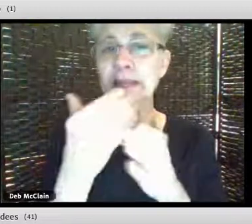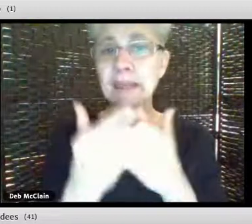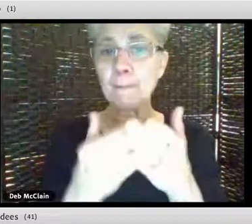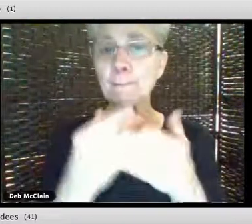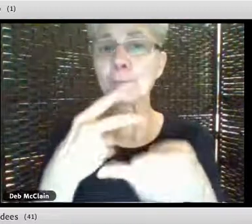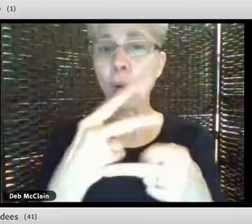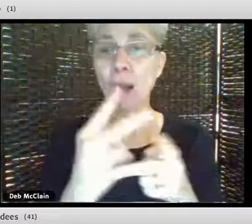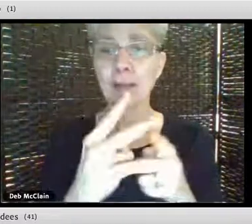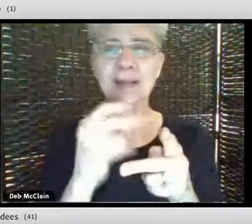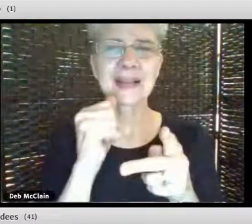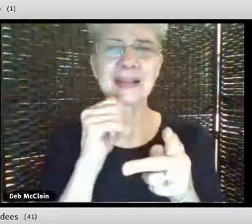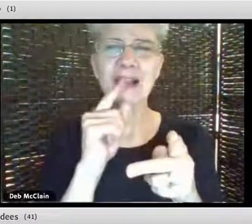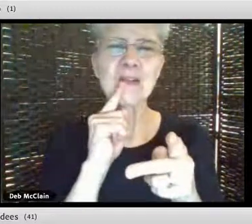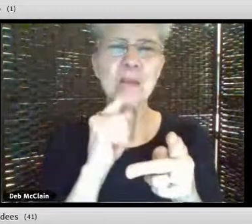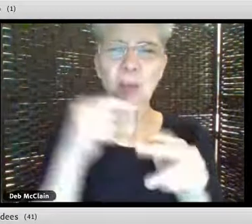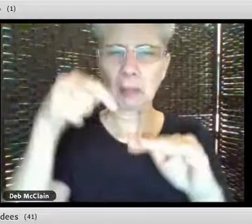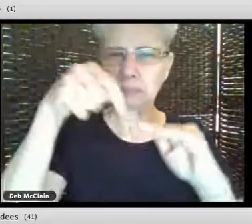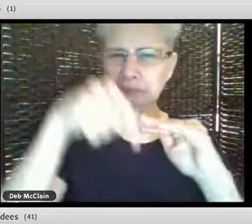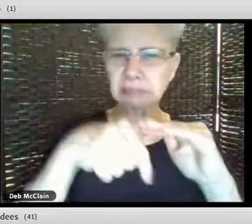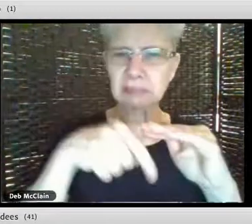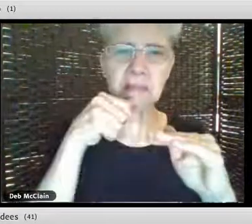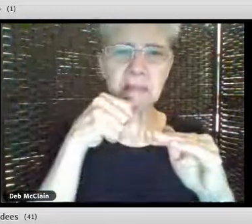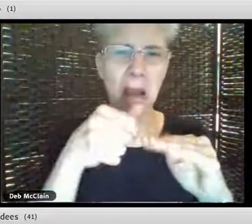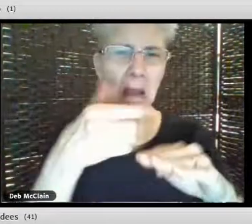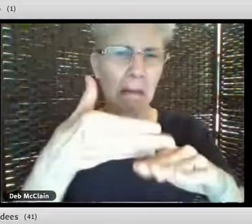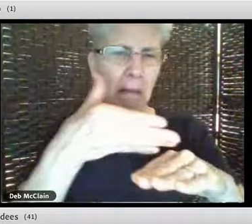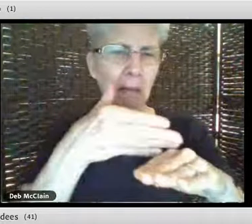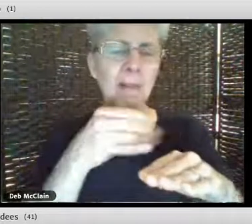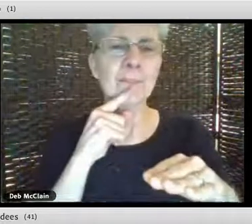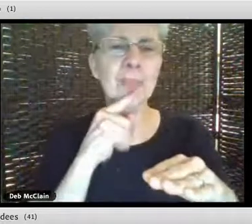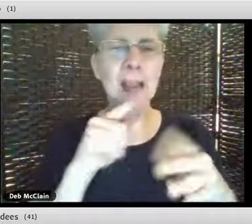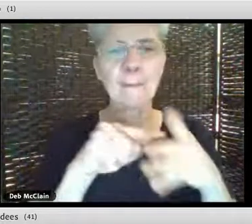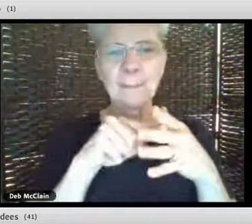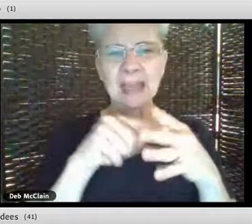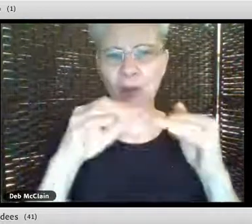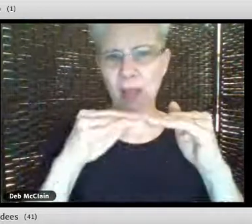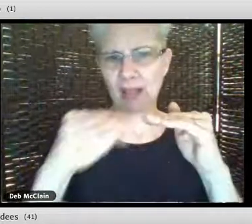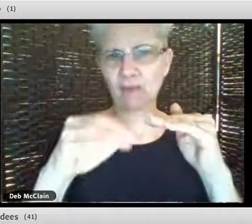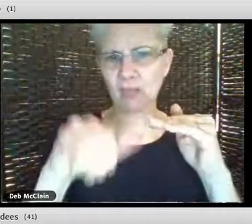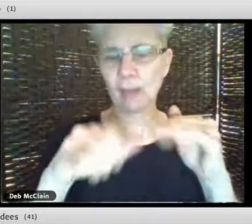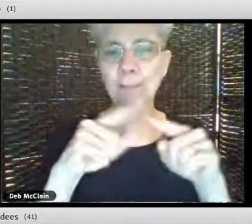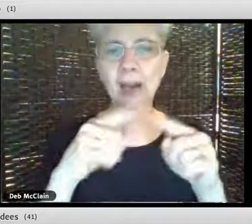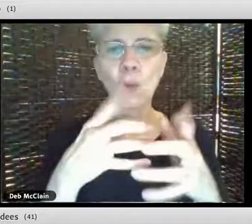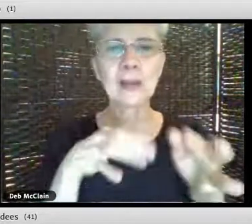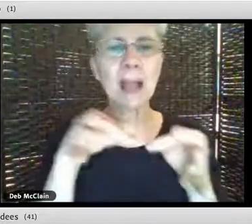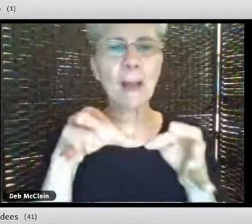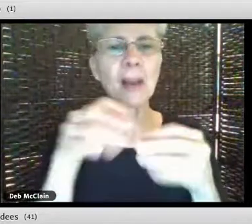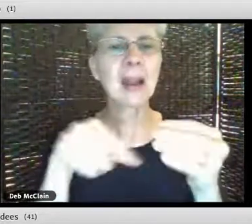It's not going to be super intensive and advanced. It's going to be more on a beginning level, but I want to explain to you about what some of the products